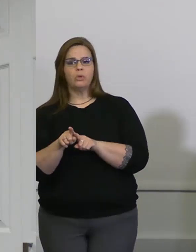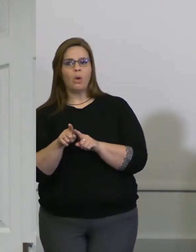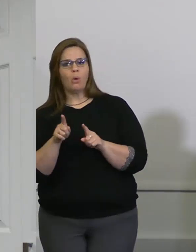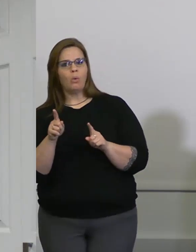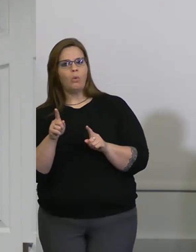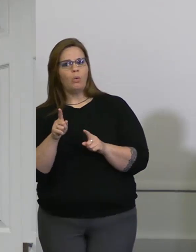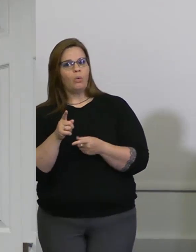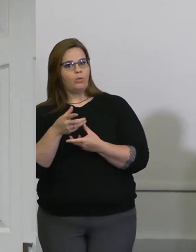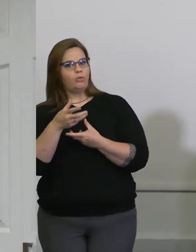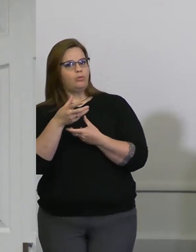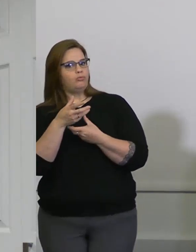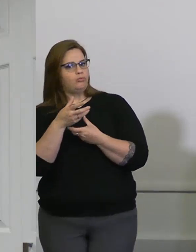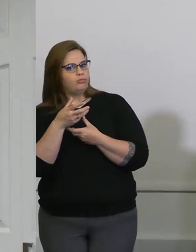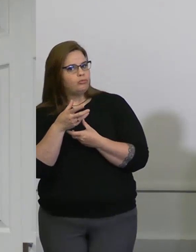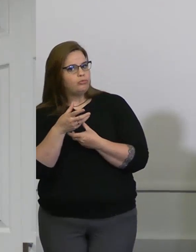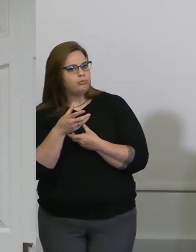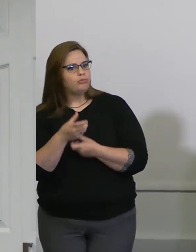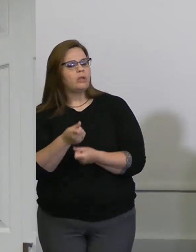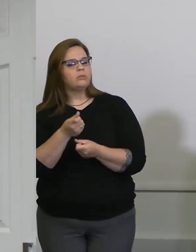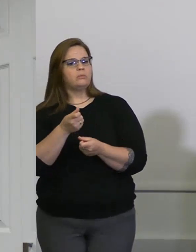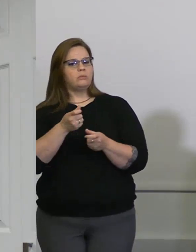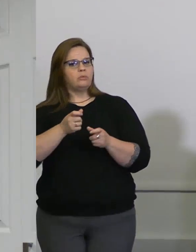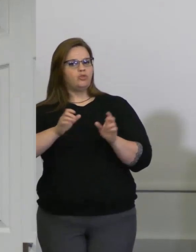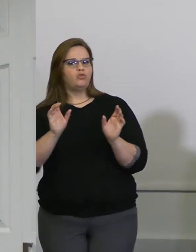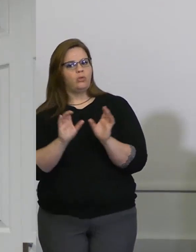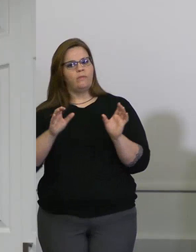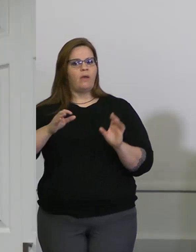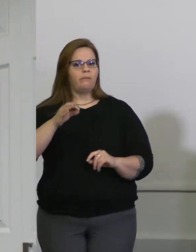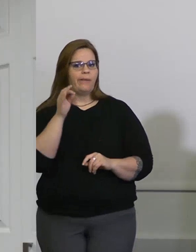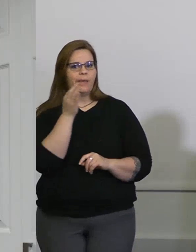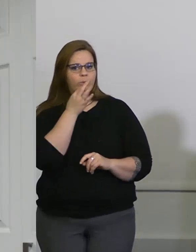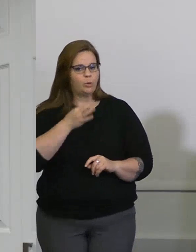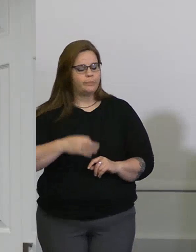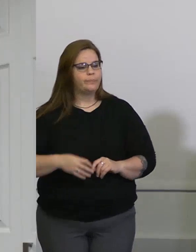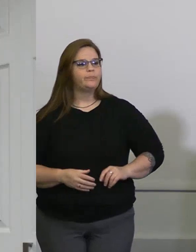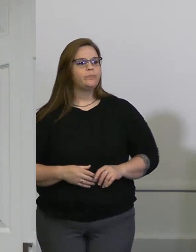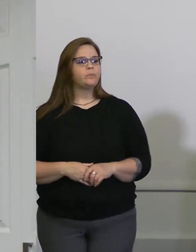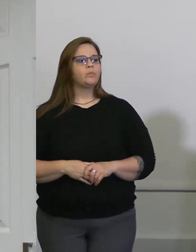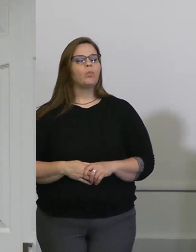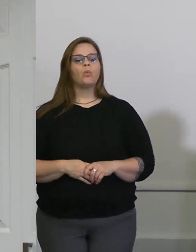in a trusted tester, certified expert that allows us to give a